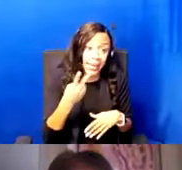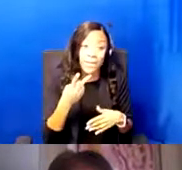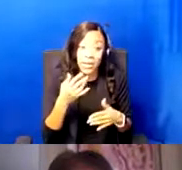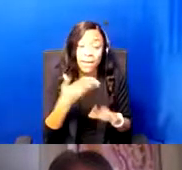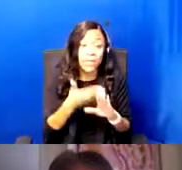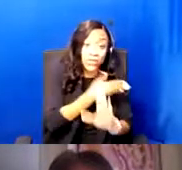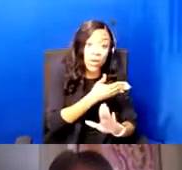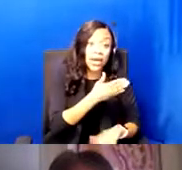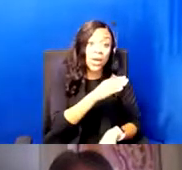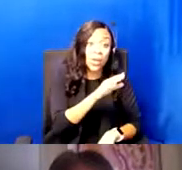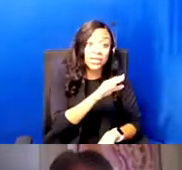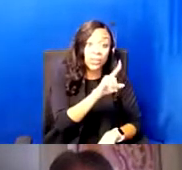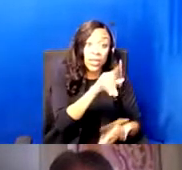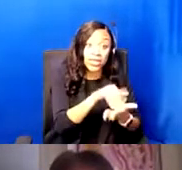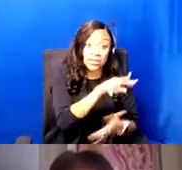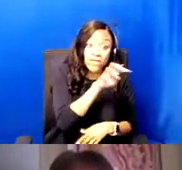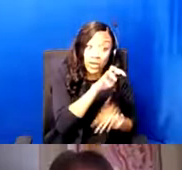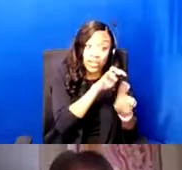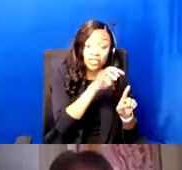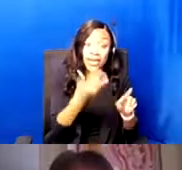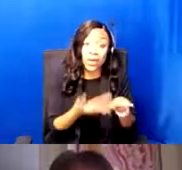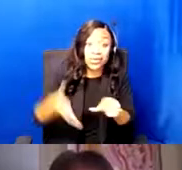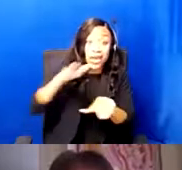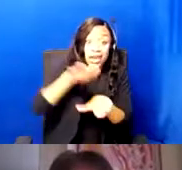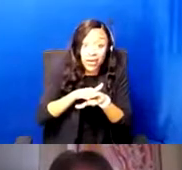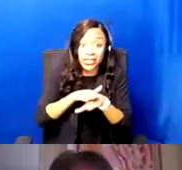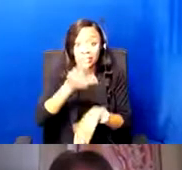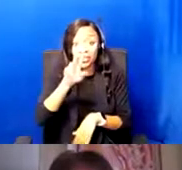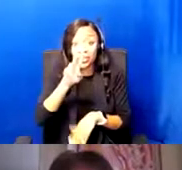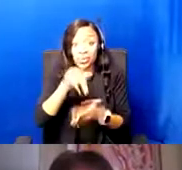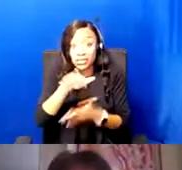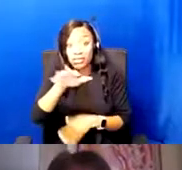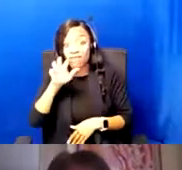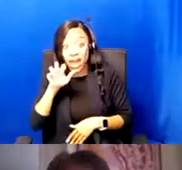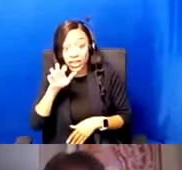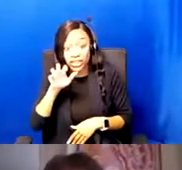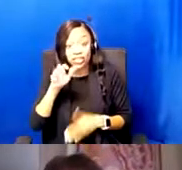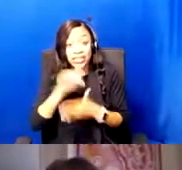to $2,500 per application, which, if you do the math,